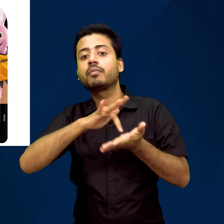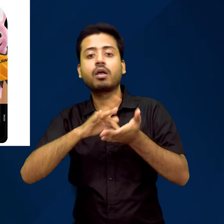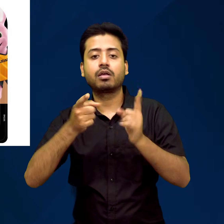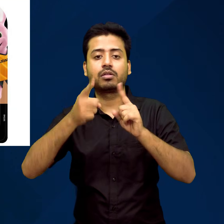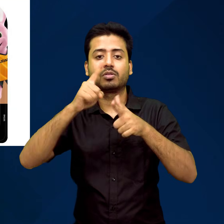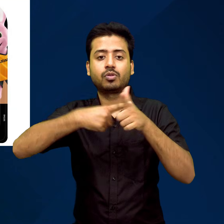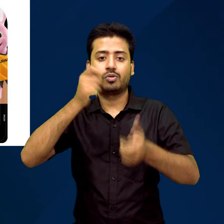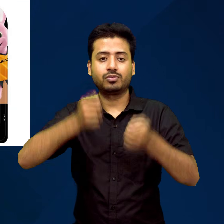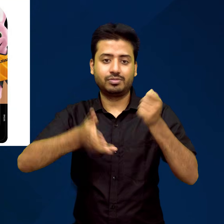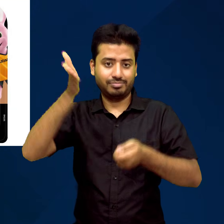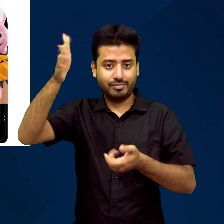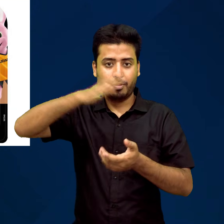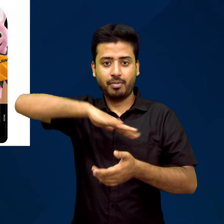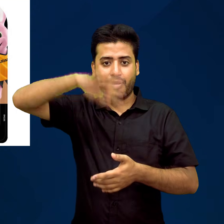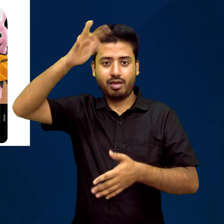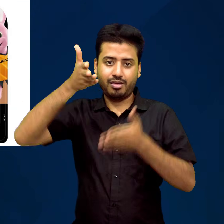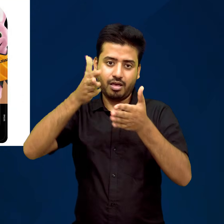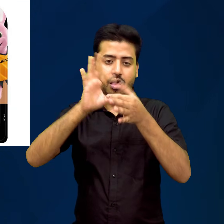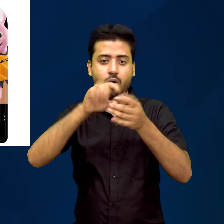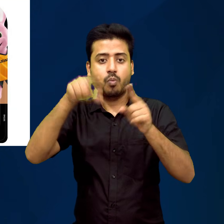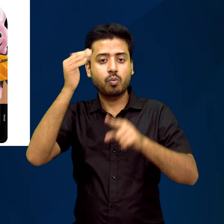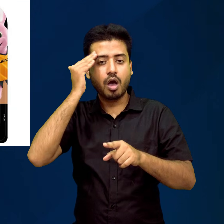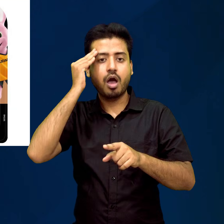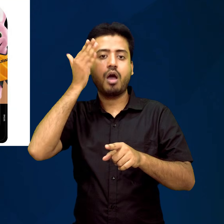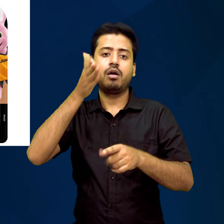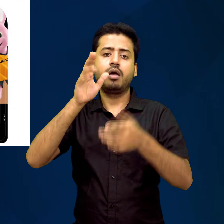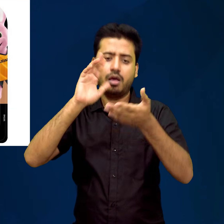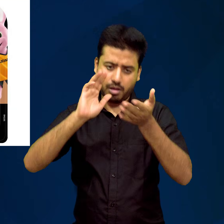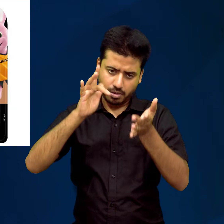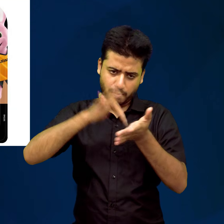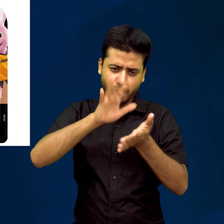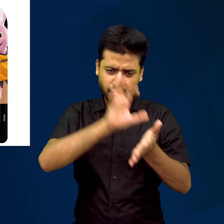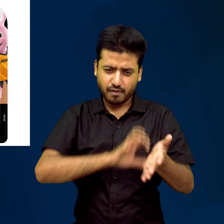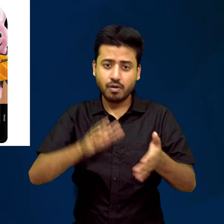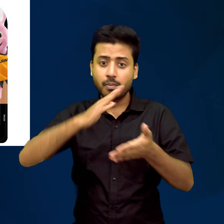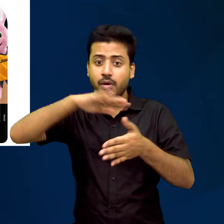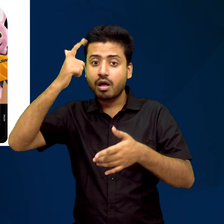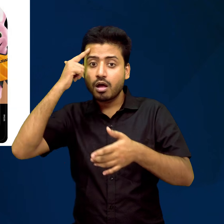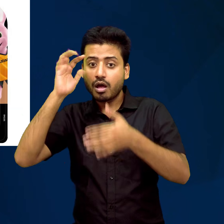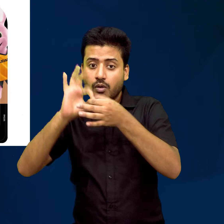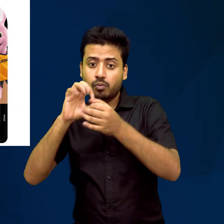sent on conveyor belts to a crusher which breaks large chunks into pieces roughly the size of